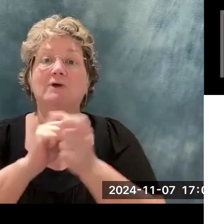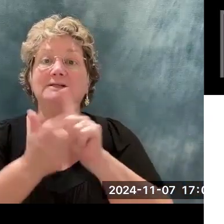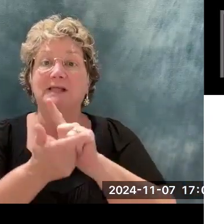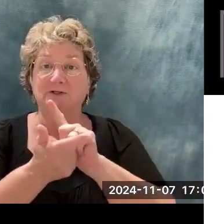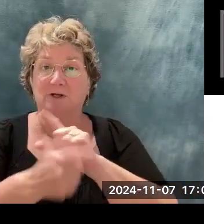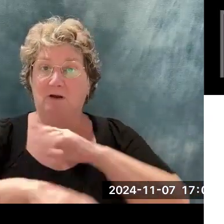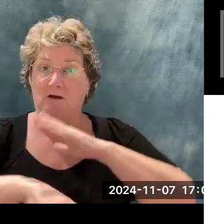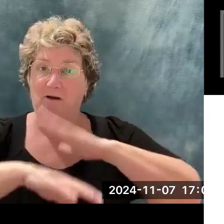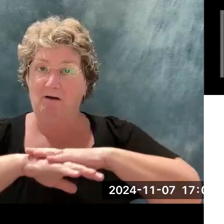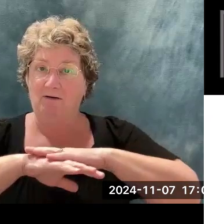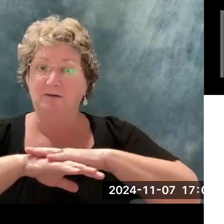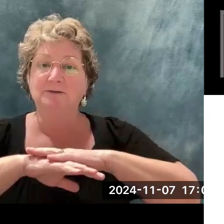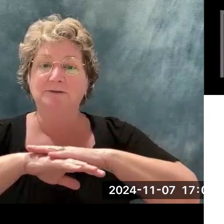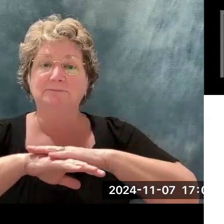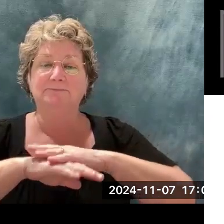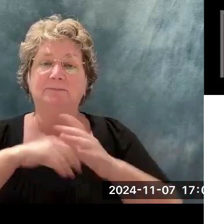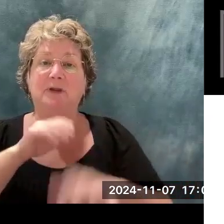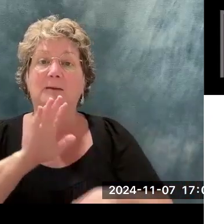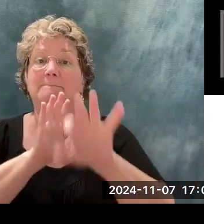Then choose the caption language that you would like.